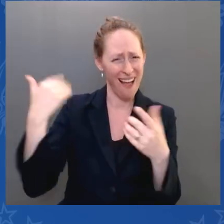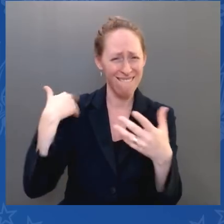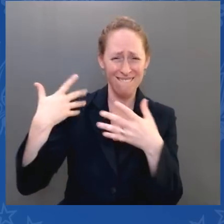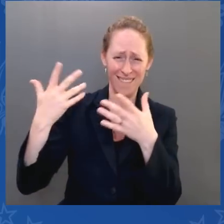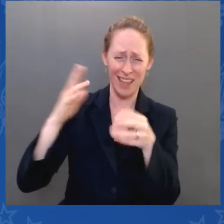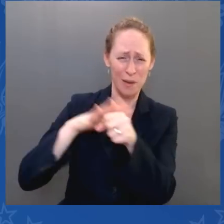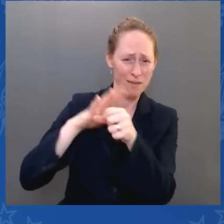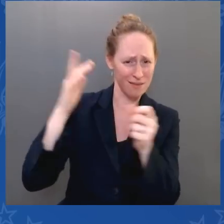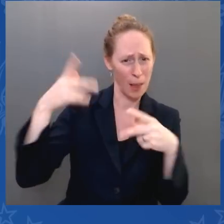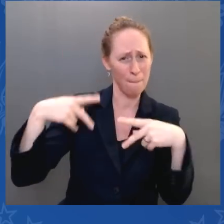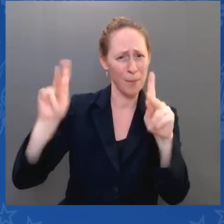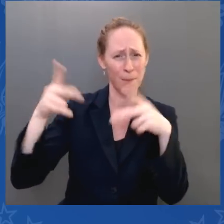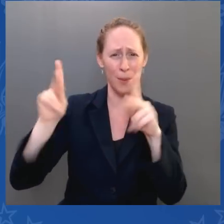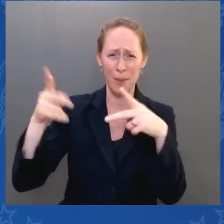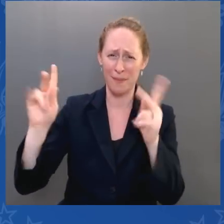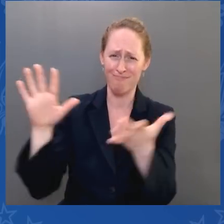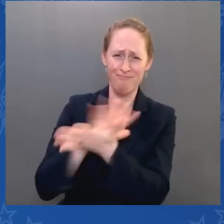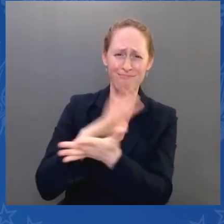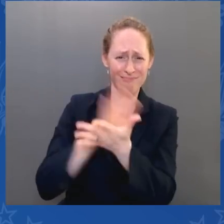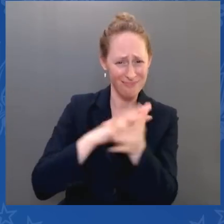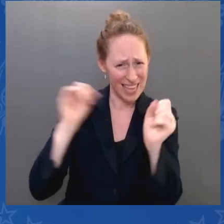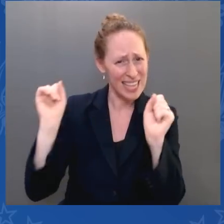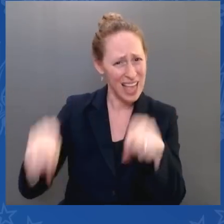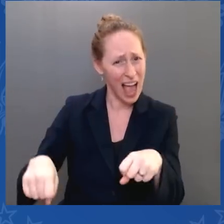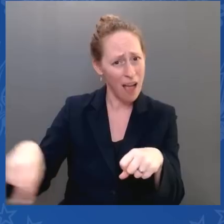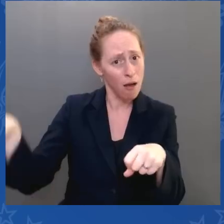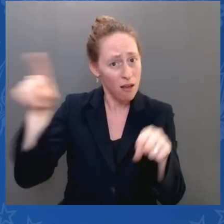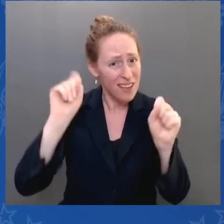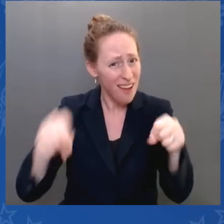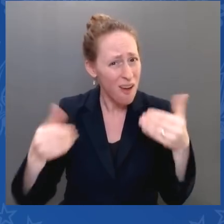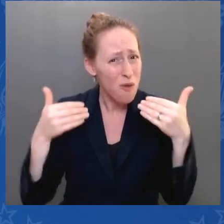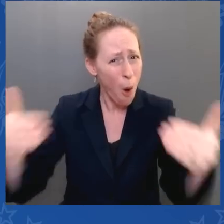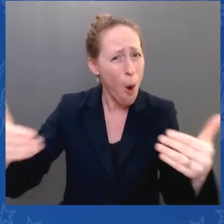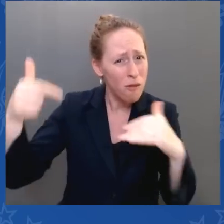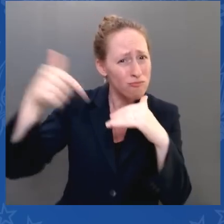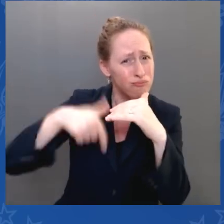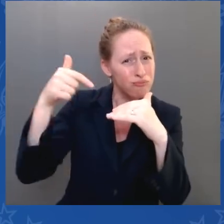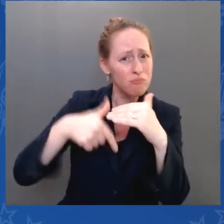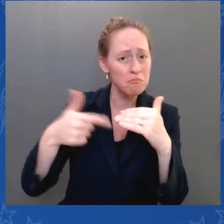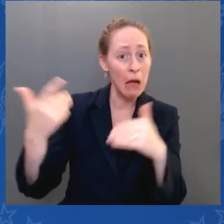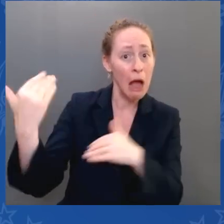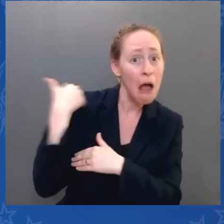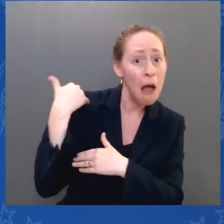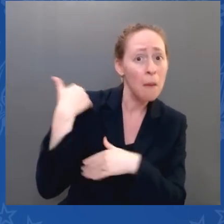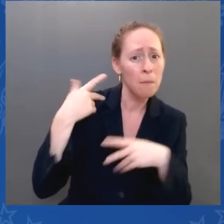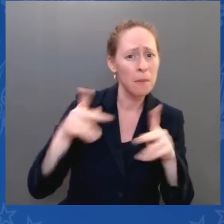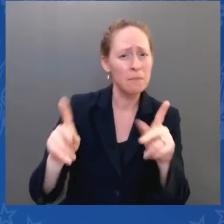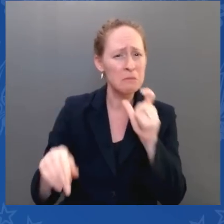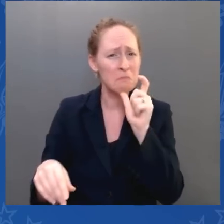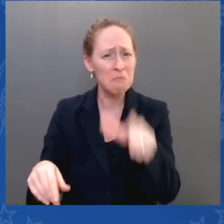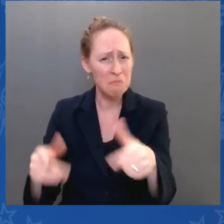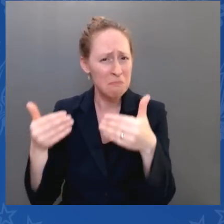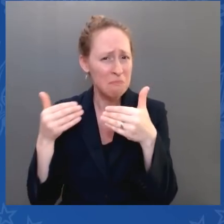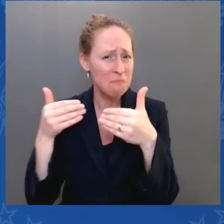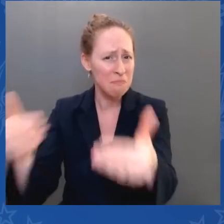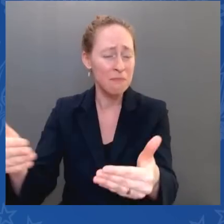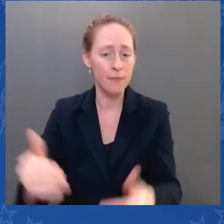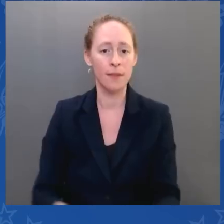So my message to these companies is: Use the permits or lose them. Don't say we can't -- you don't have access.